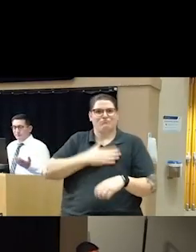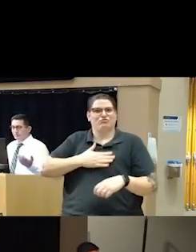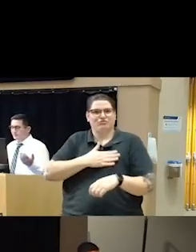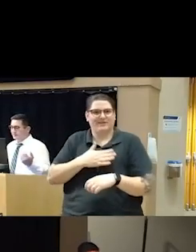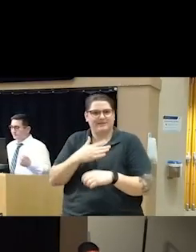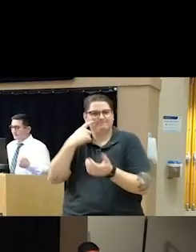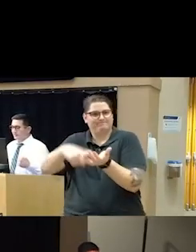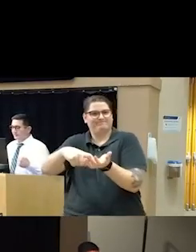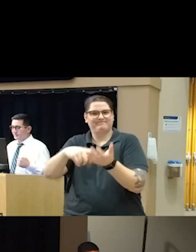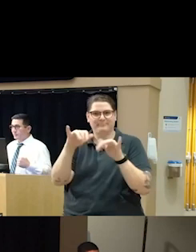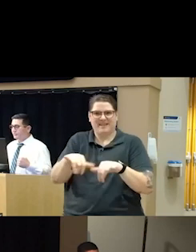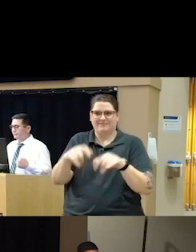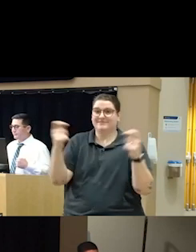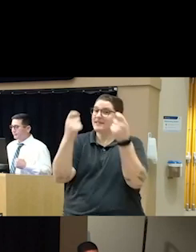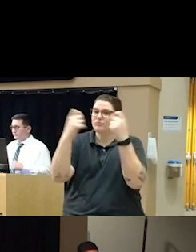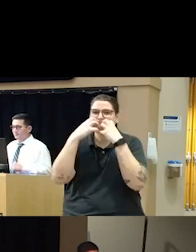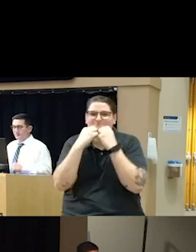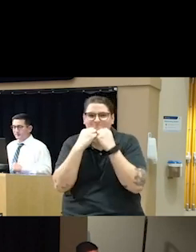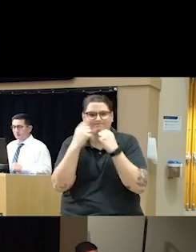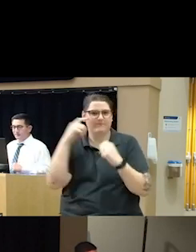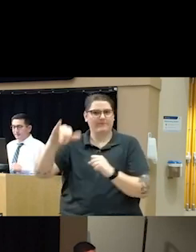um you know the this kind of celebration for for this month as well